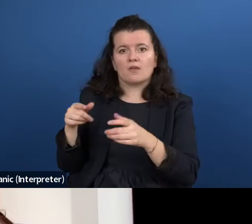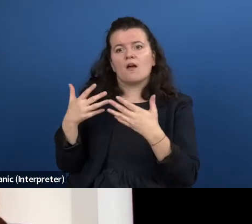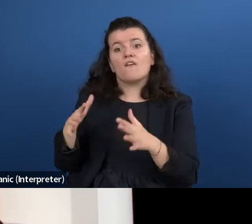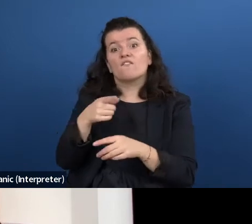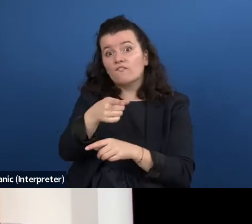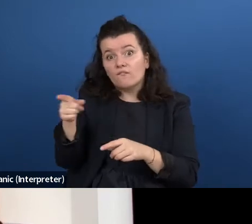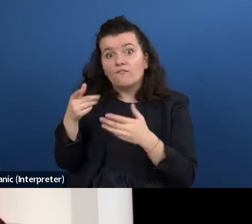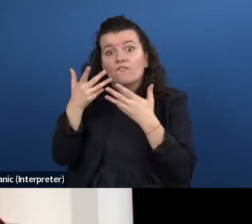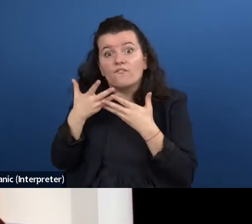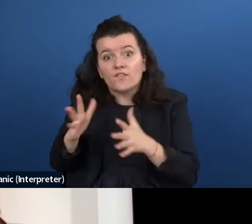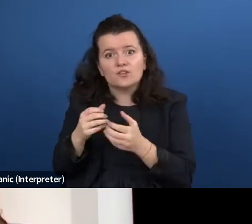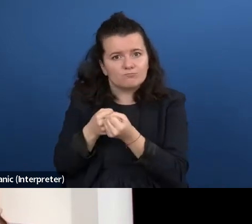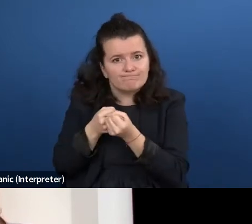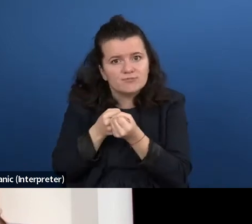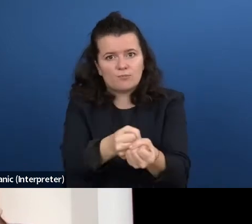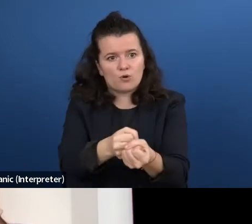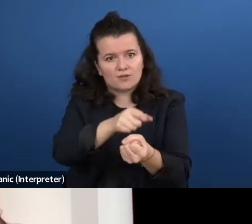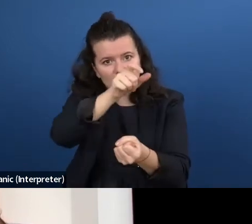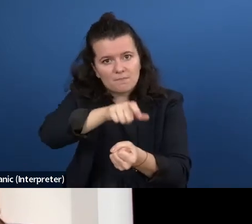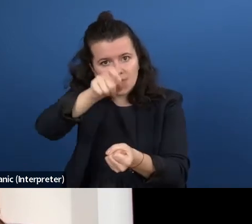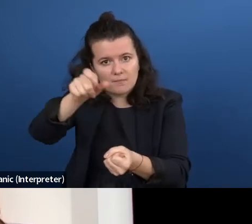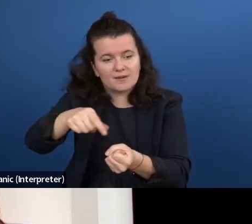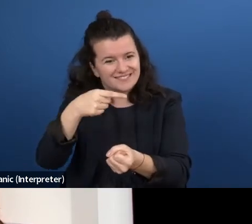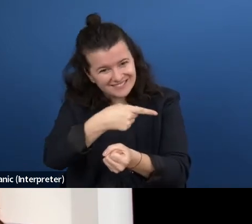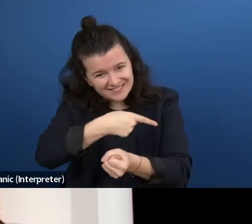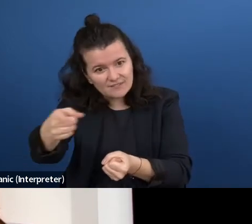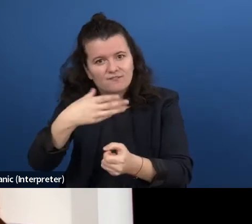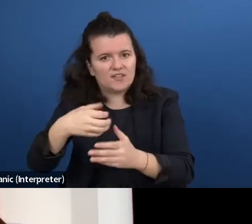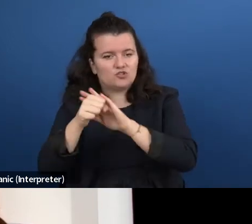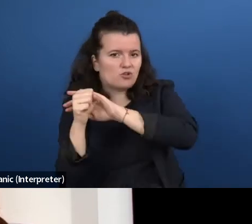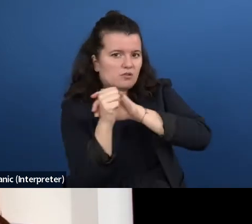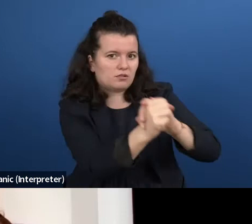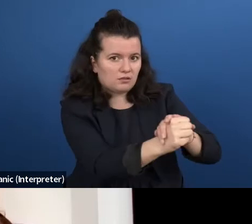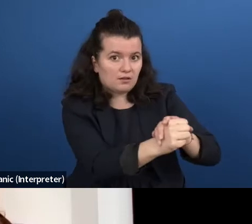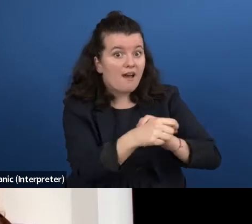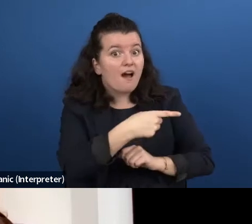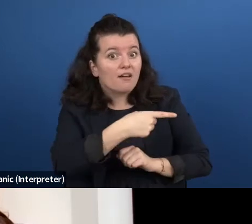Four of them were specialized in people with disabilities.